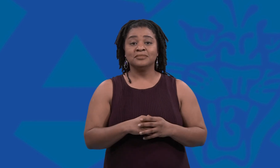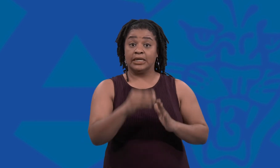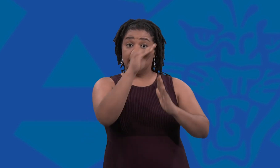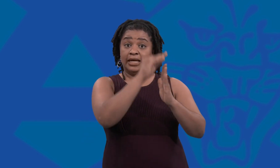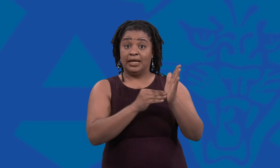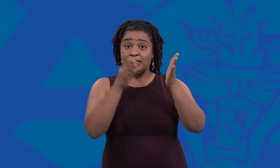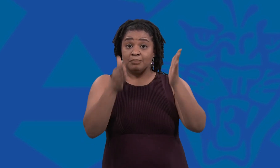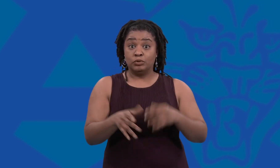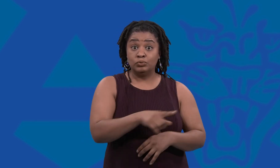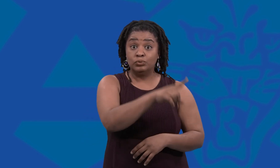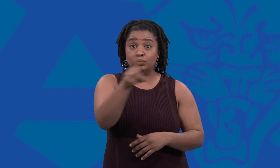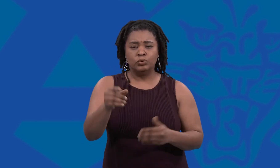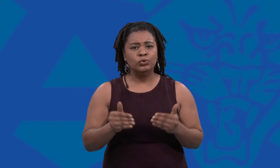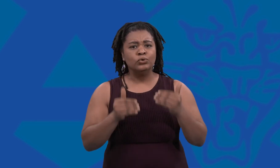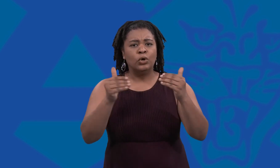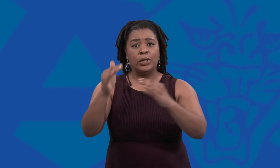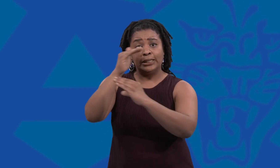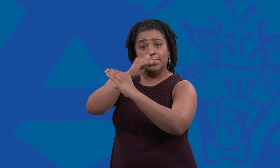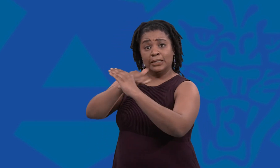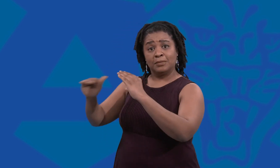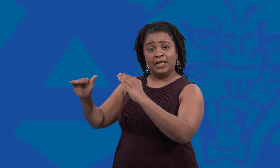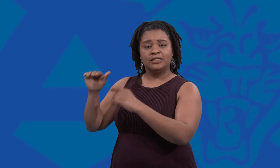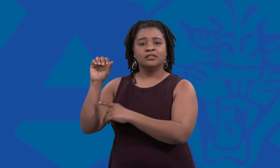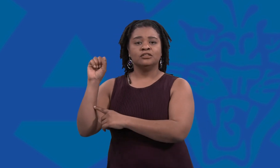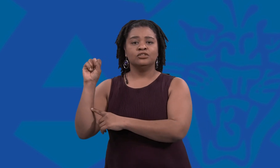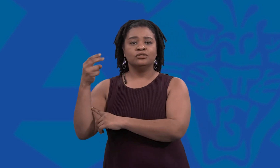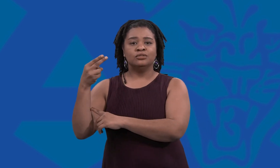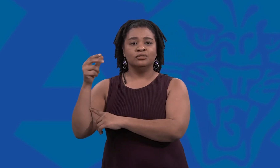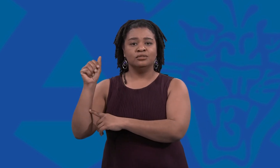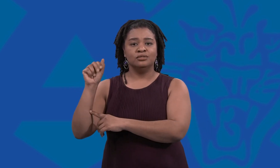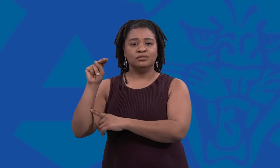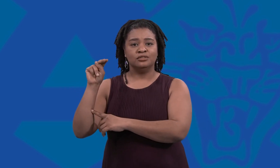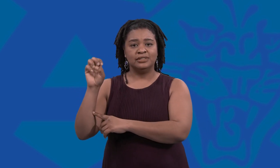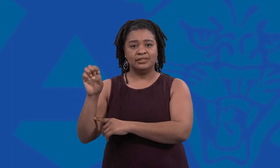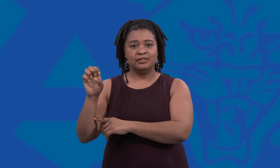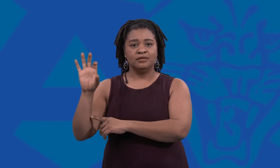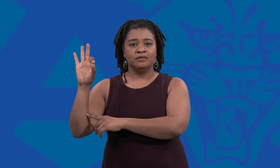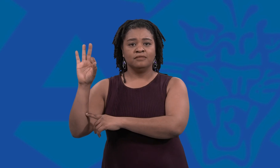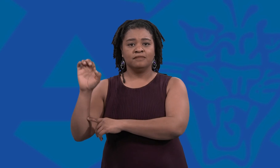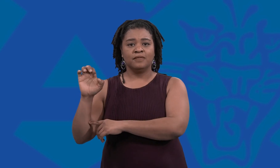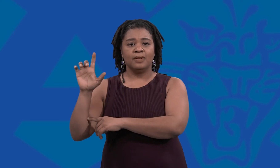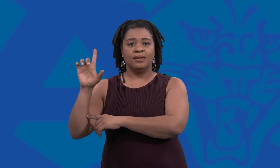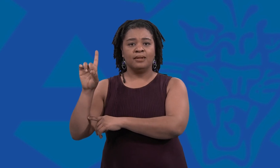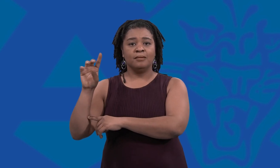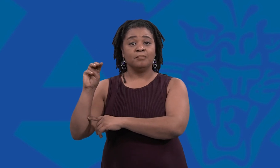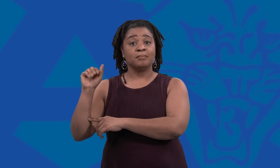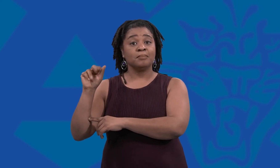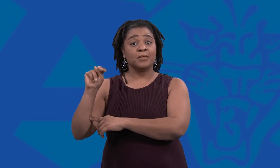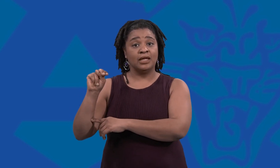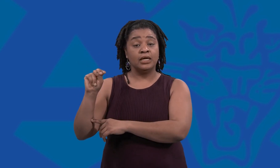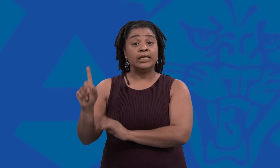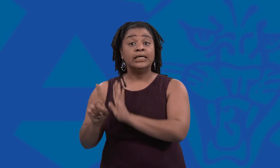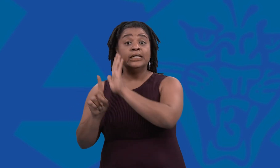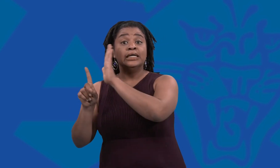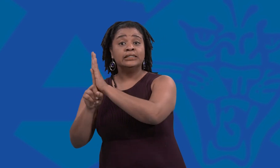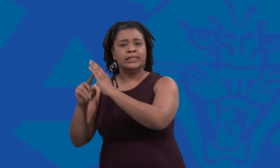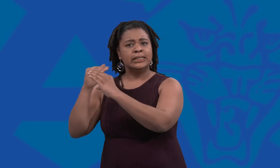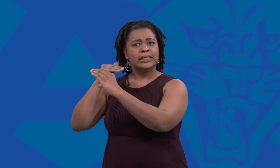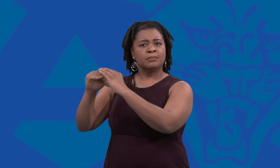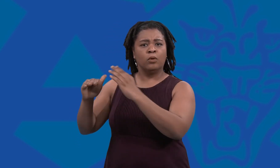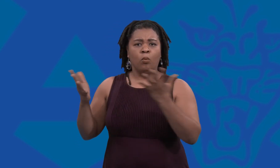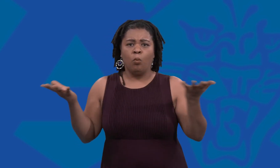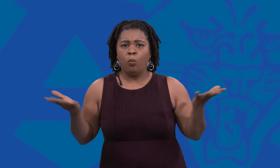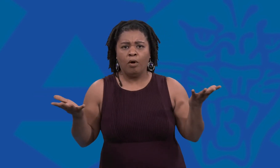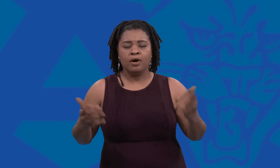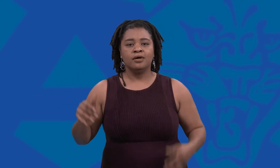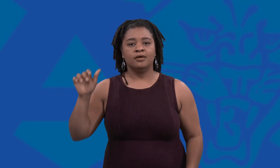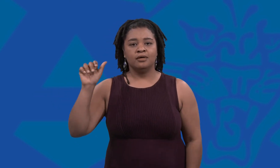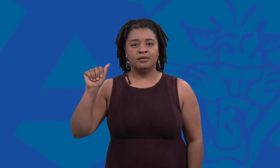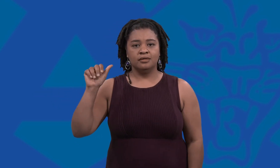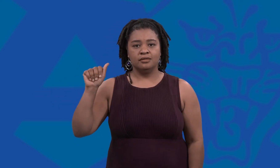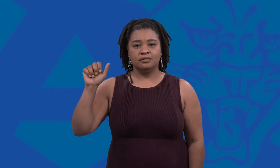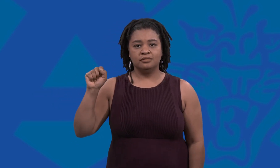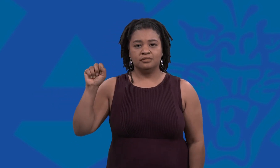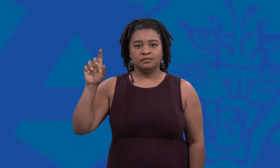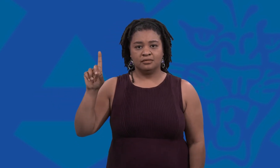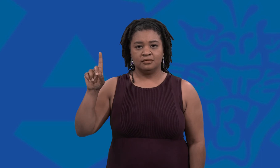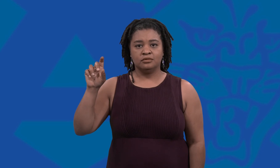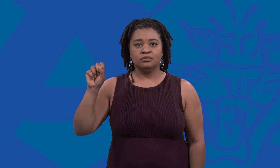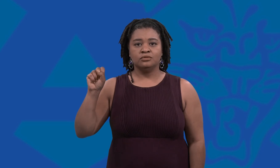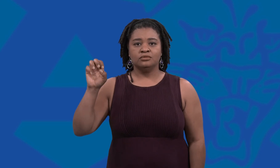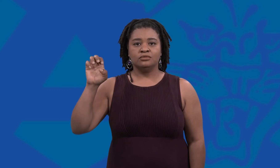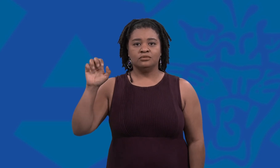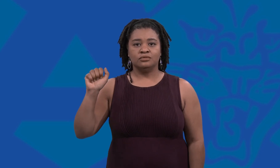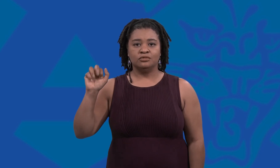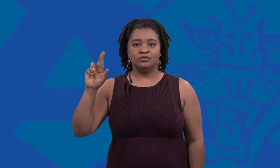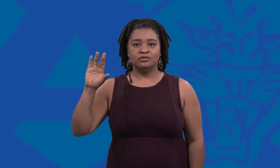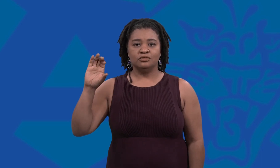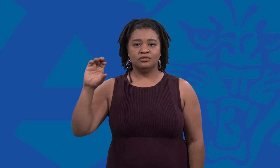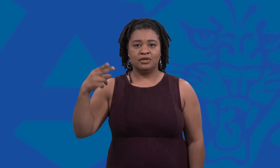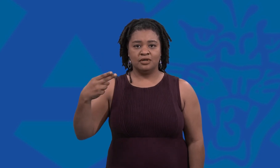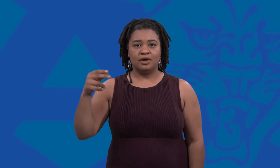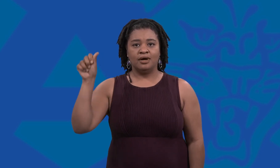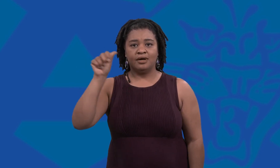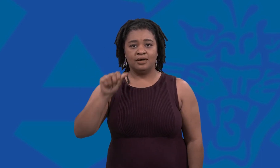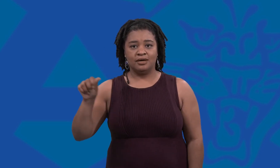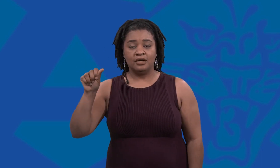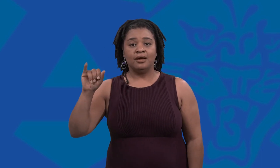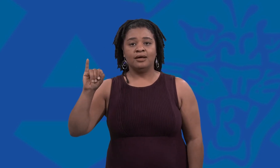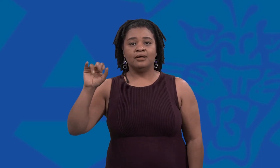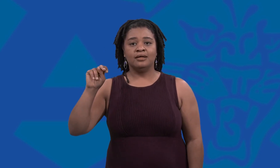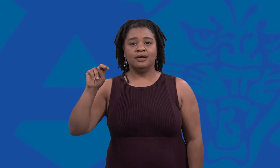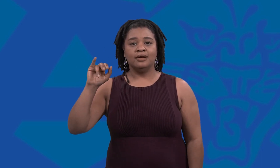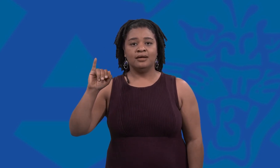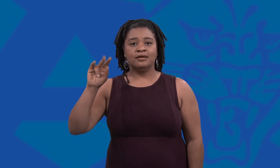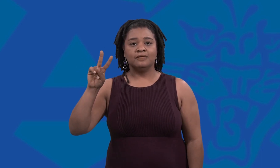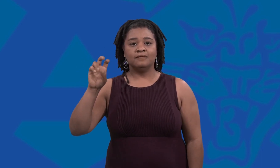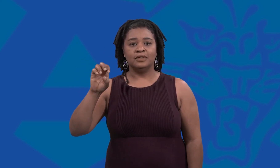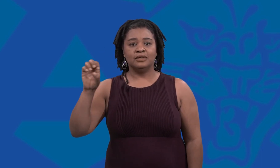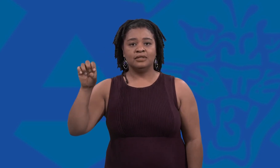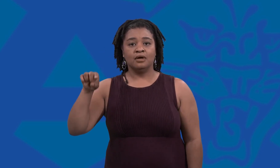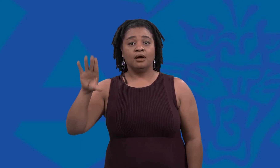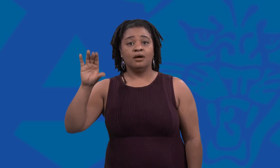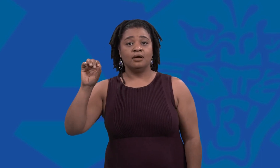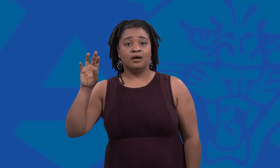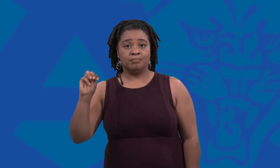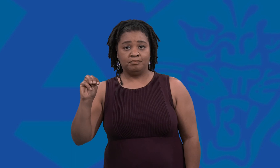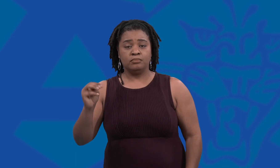Applicants can email Shane Feldman at AASDsearch@innivee.com.